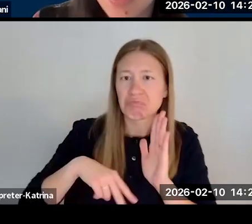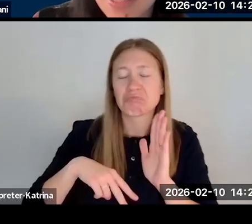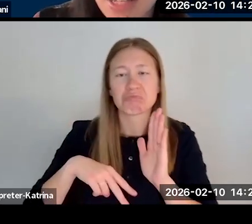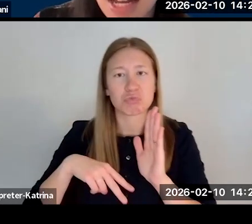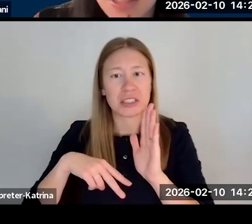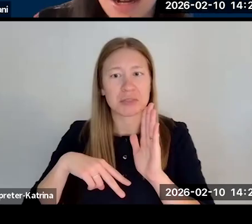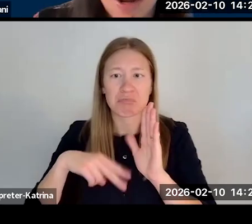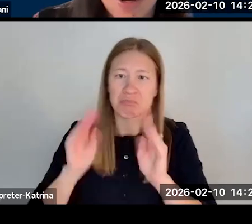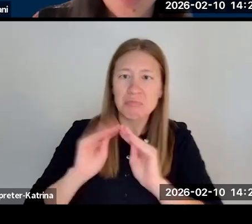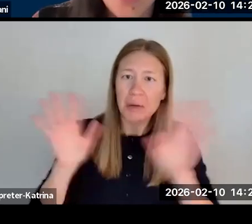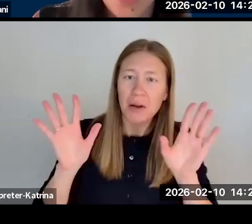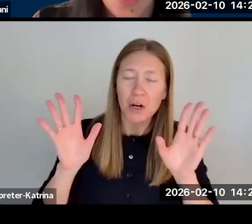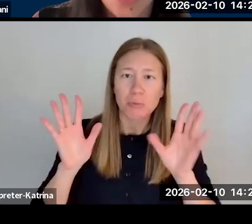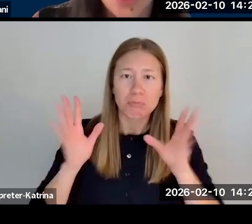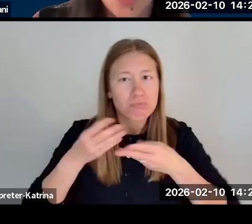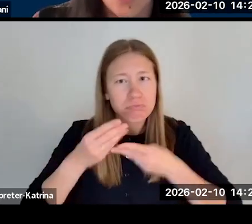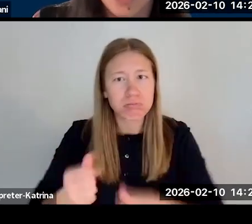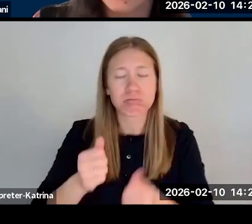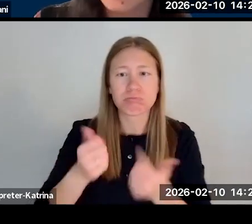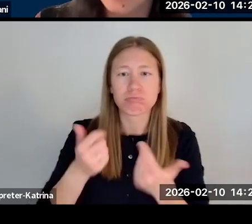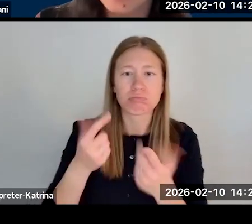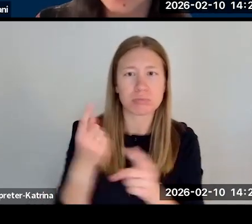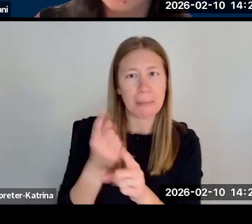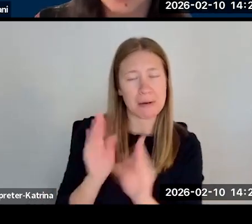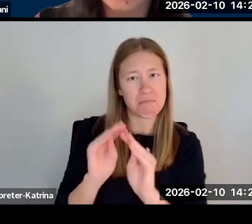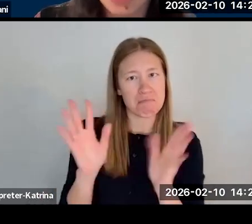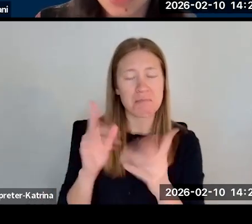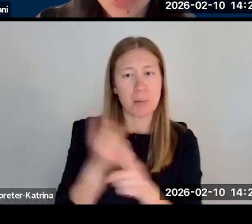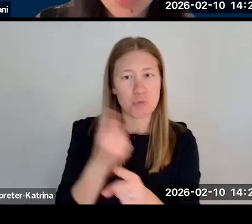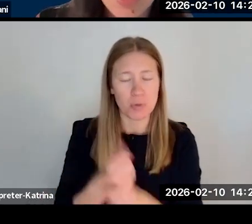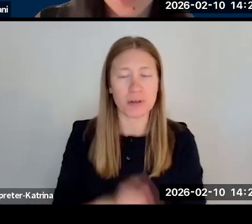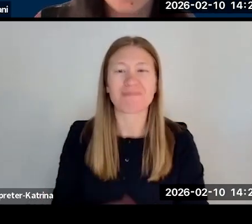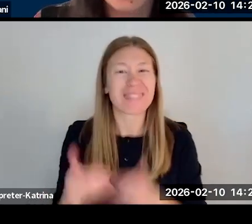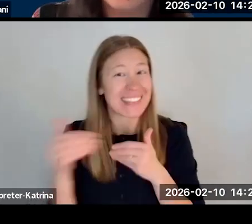On the next slide, I will go over what an accessible font looks like,